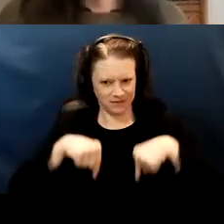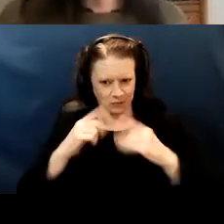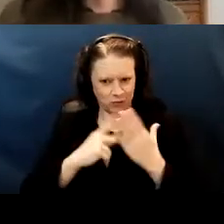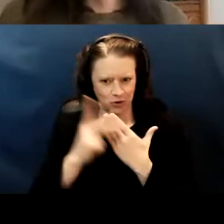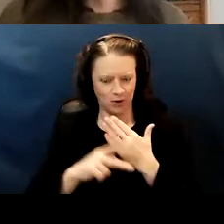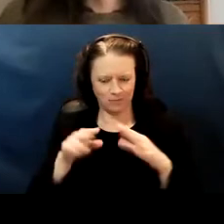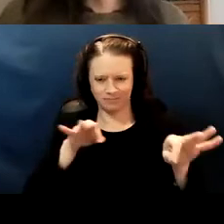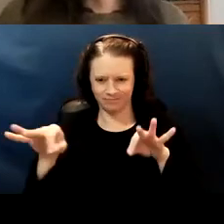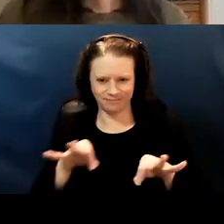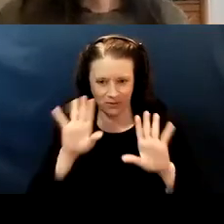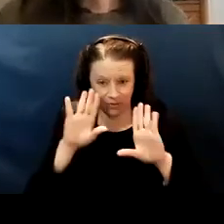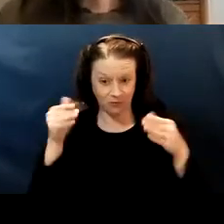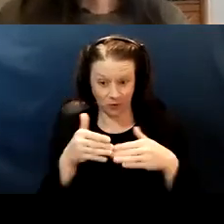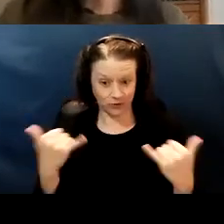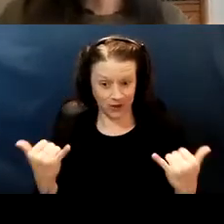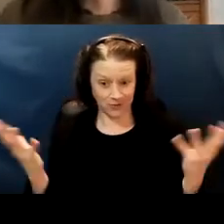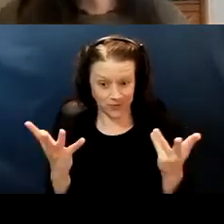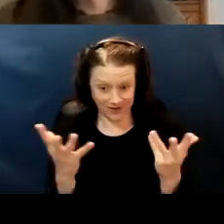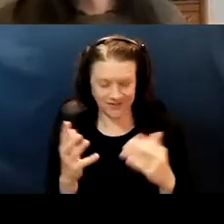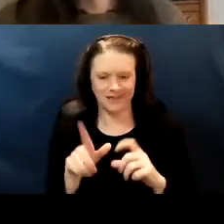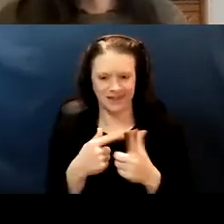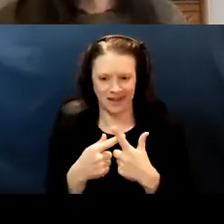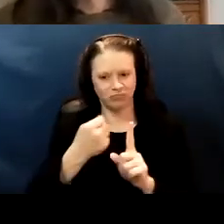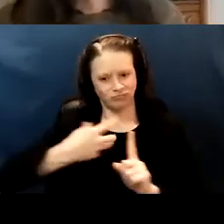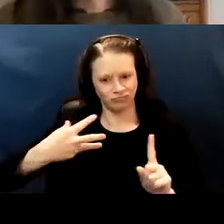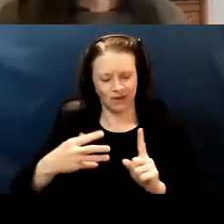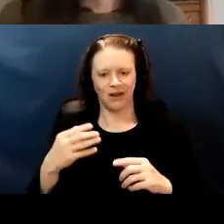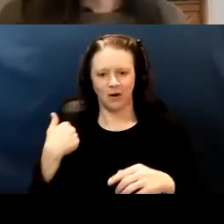is going to be today. We want to allow for breaks. And we want to